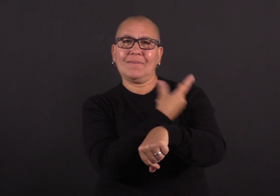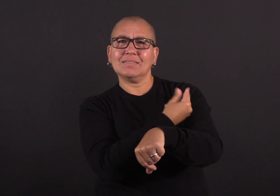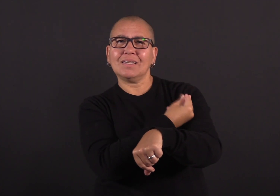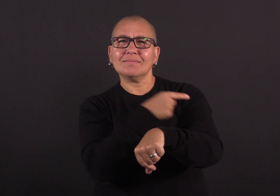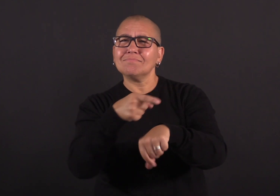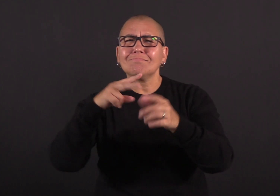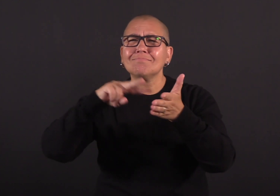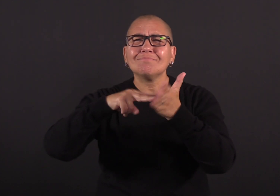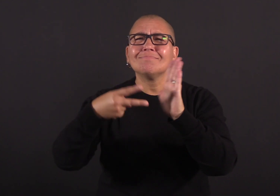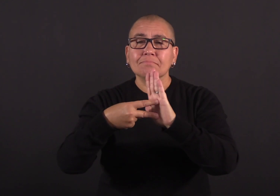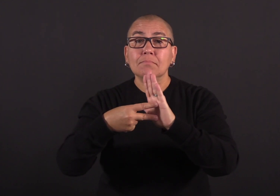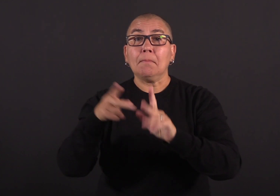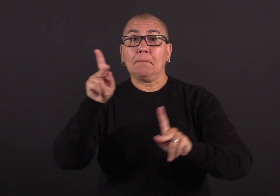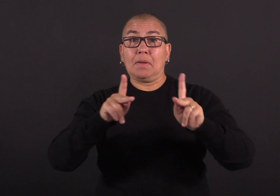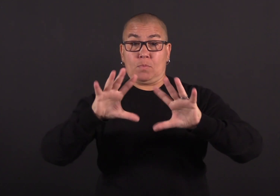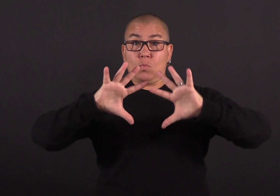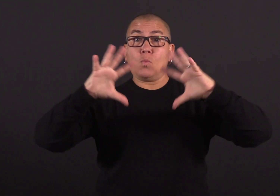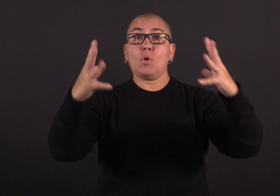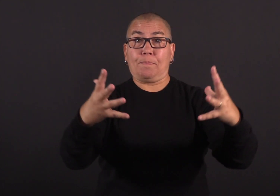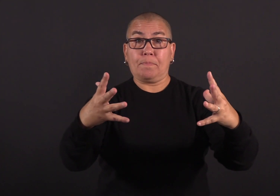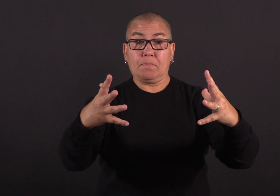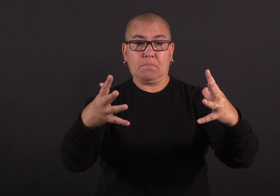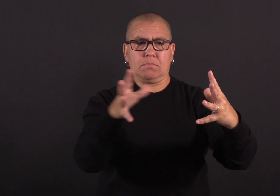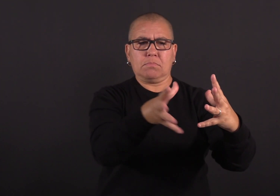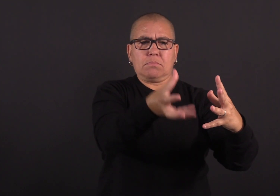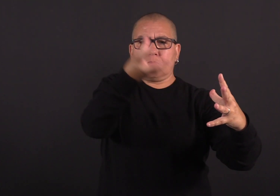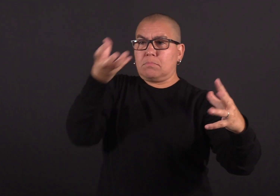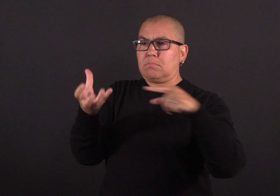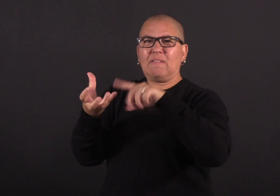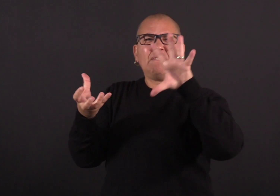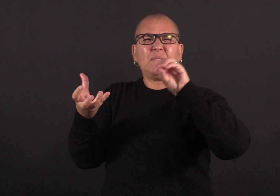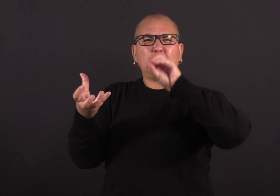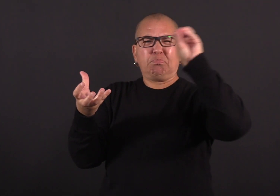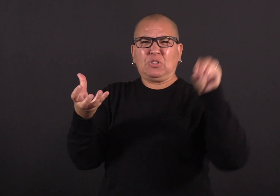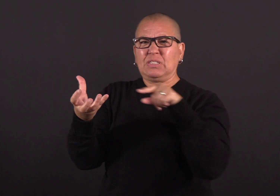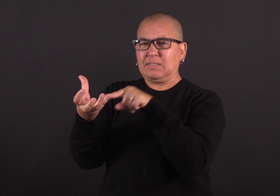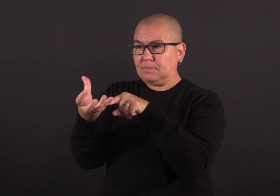The study calculated “time-to-vaccination” outcomes — estimates of the length of time